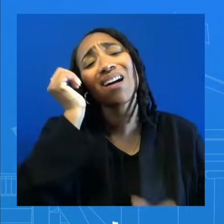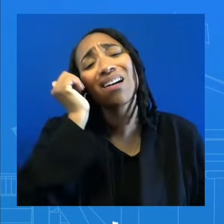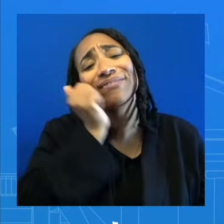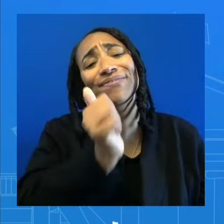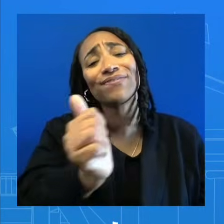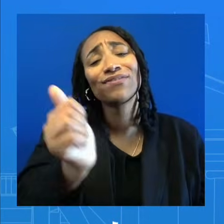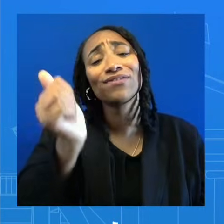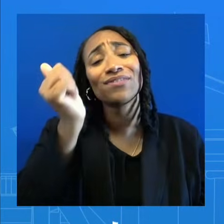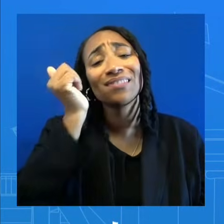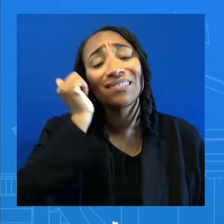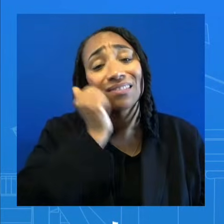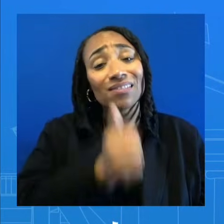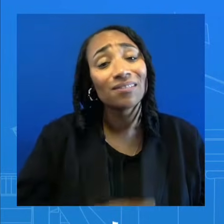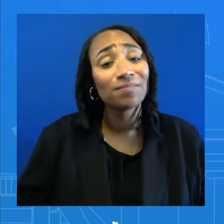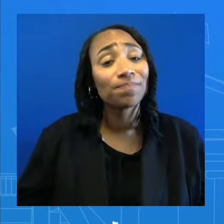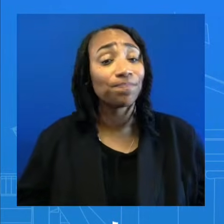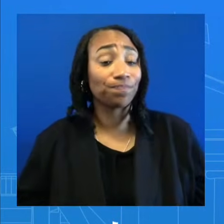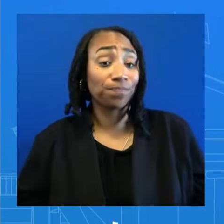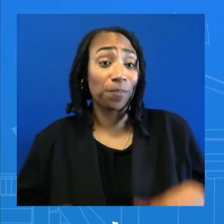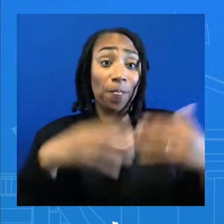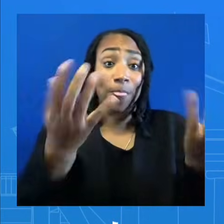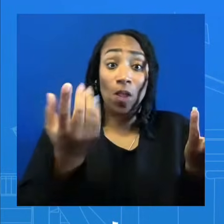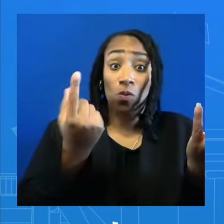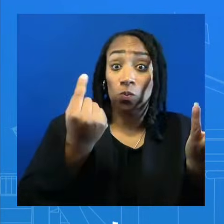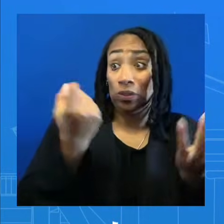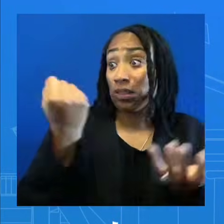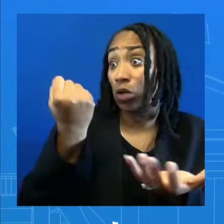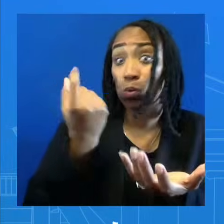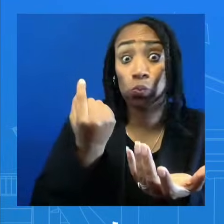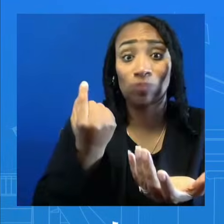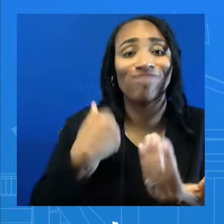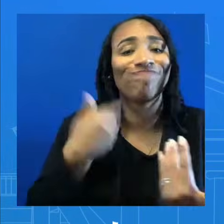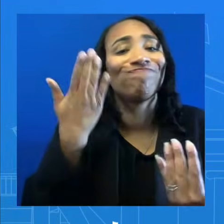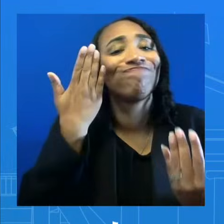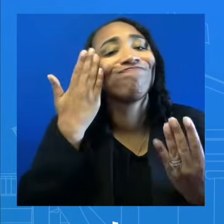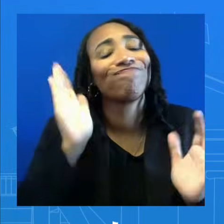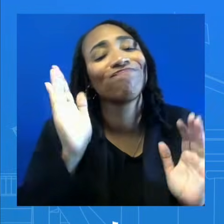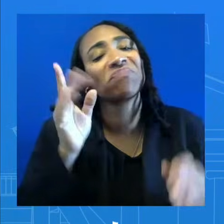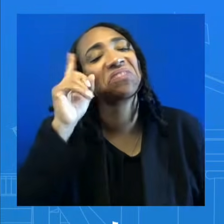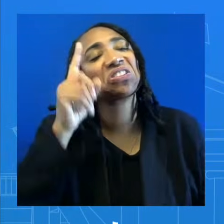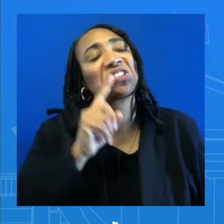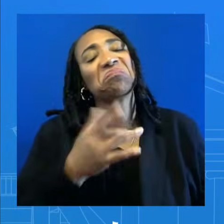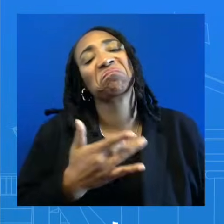but I'm sure you'll be continuing to hear from this president. Go ahead. The Press: Thank you.